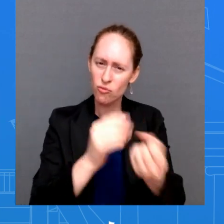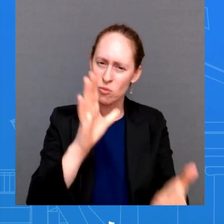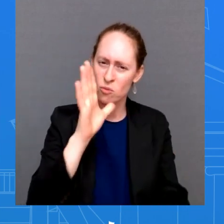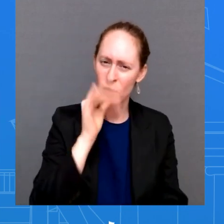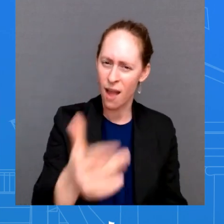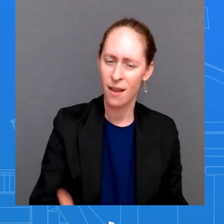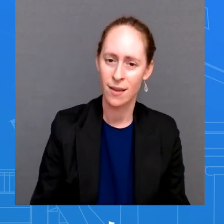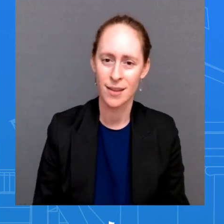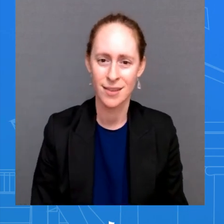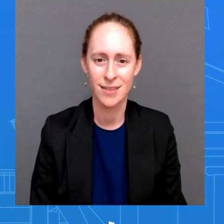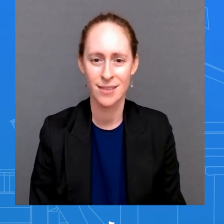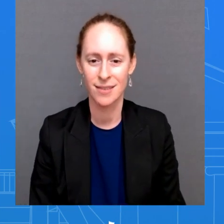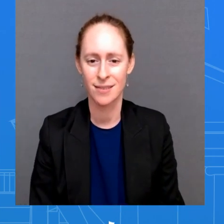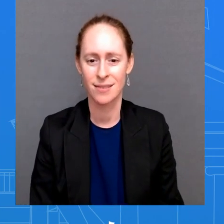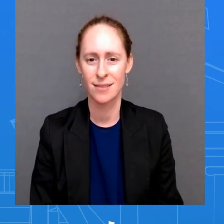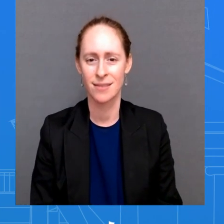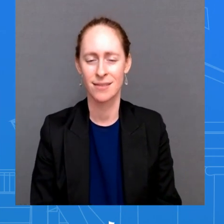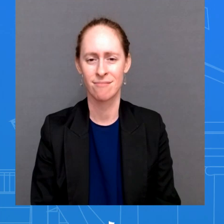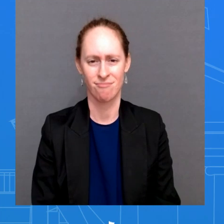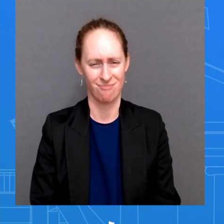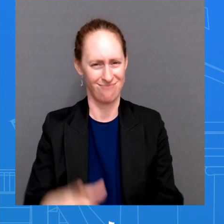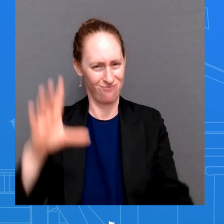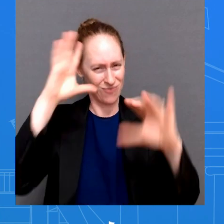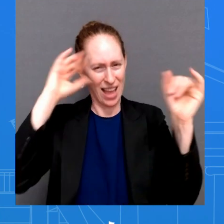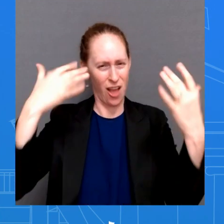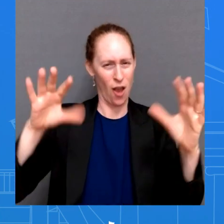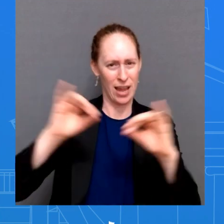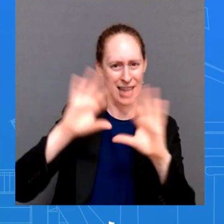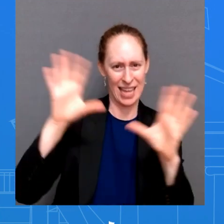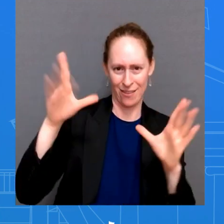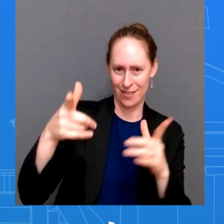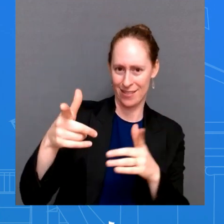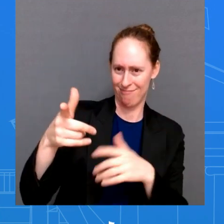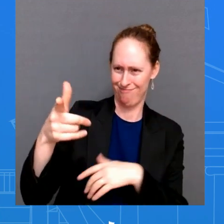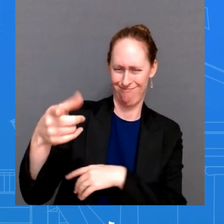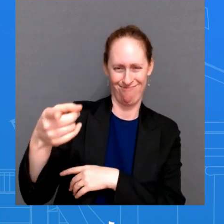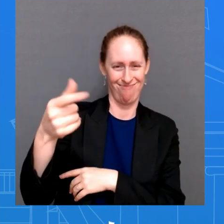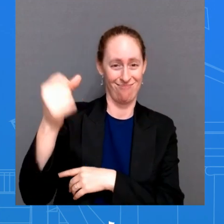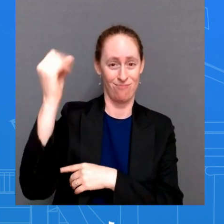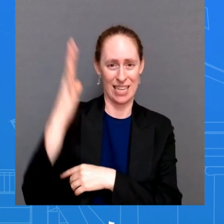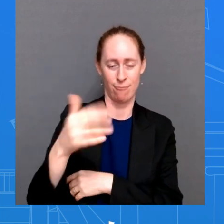Look, I -- The Press: Does he think that it was good that she went? Ms. Jean-Pierre: Here's the thing: